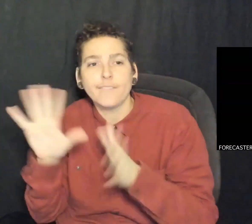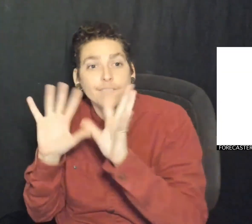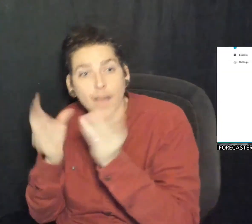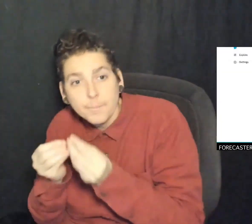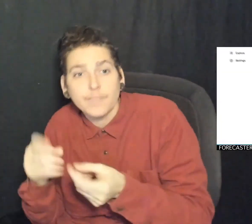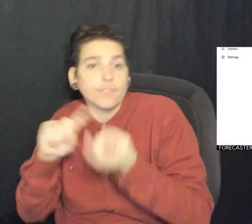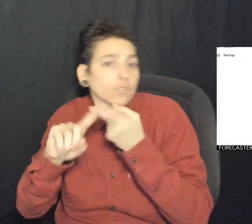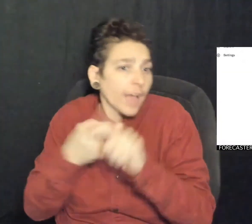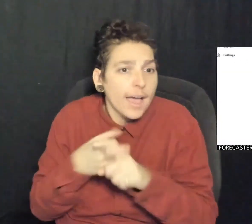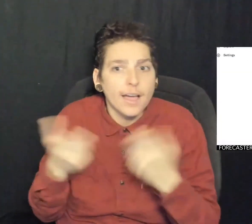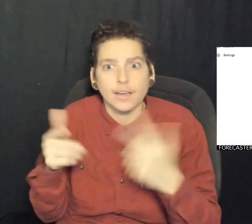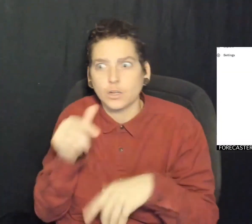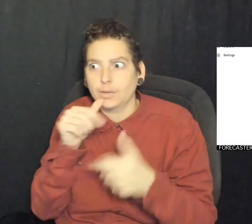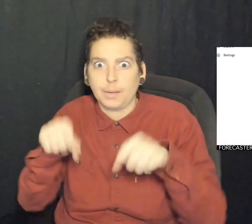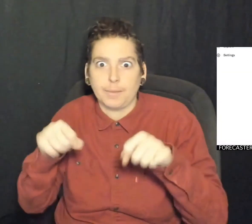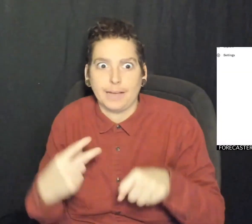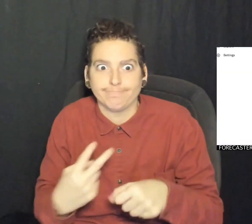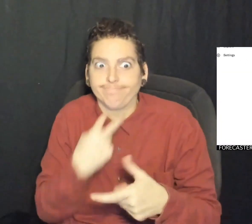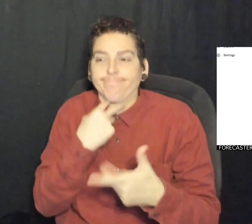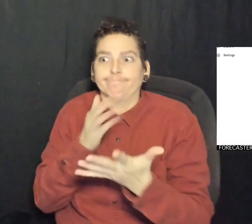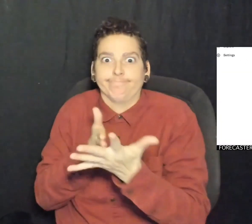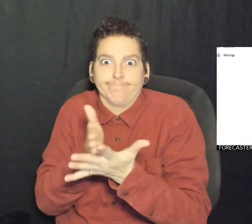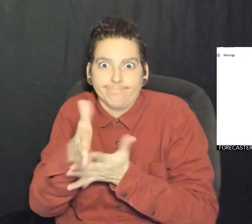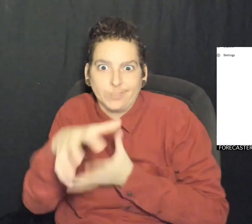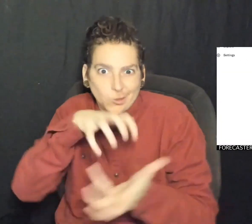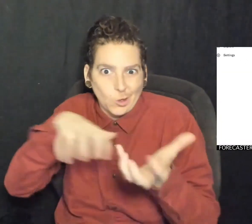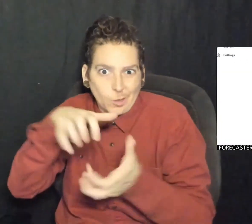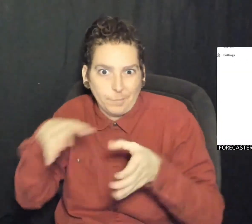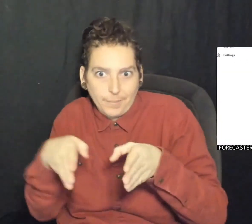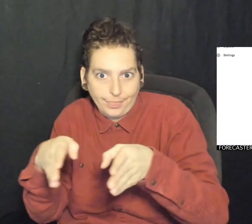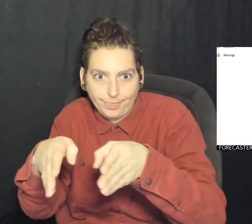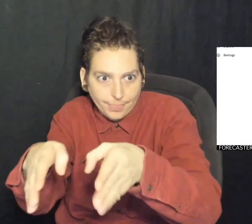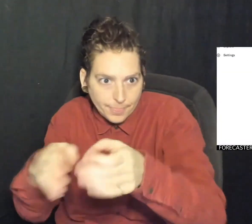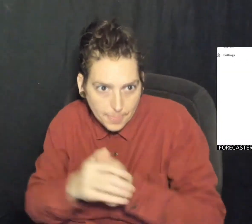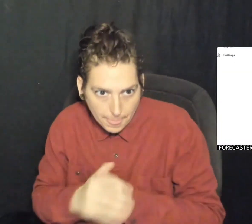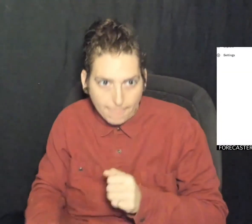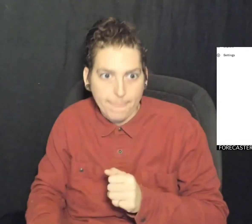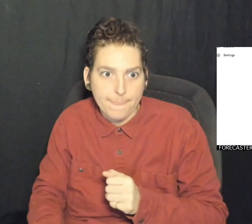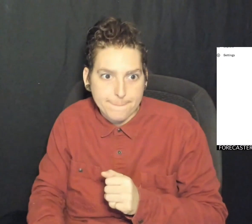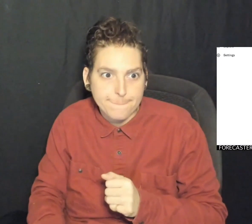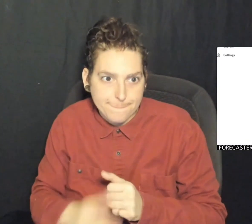that include sign language for viewers to share with family and friends who may be in